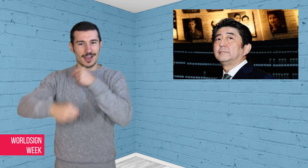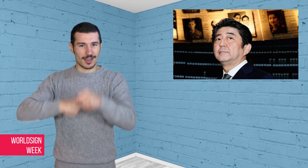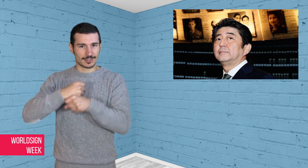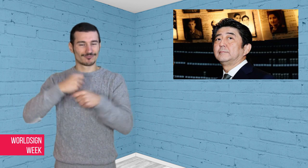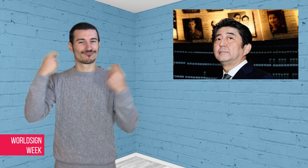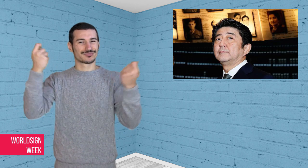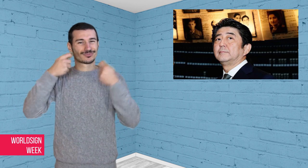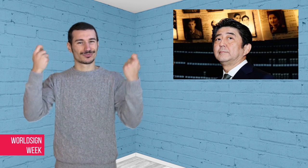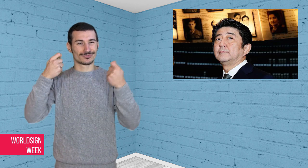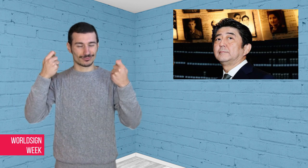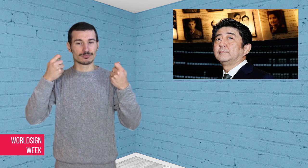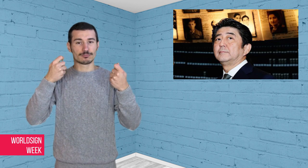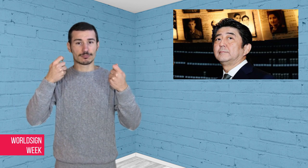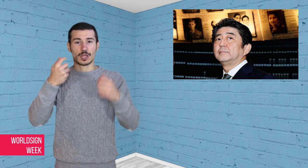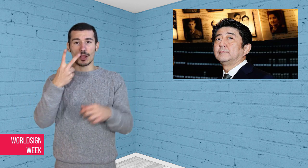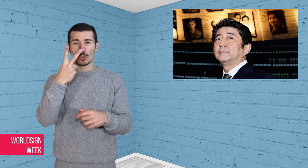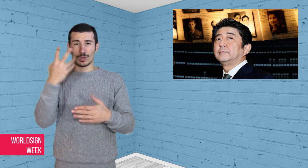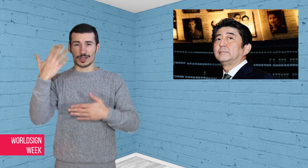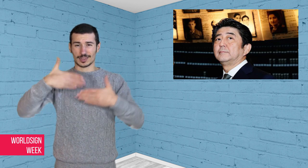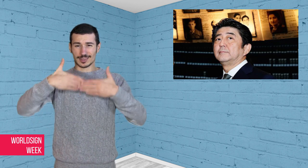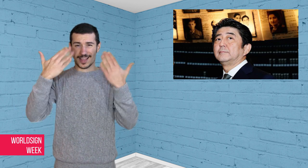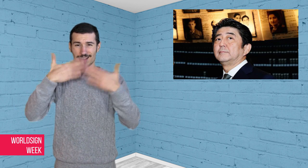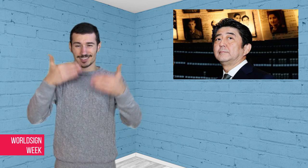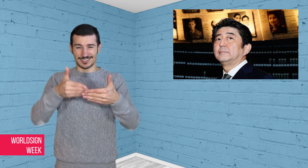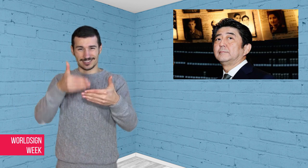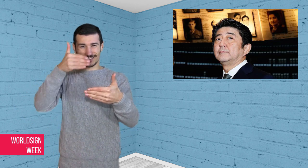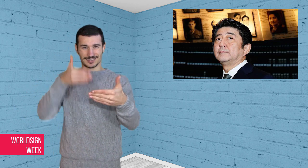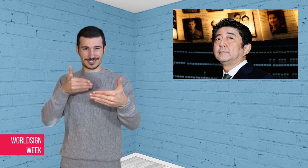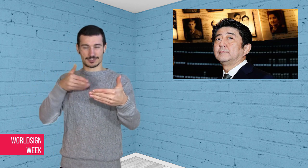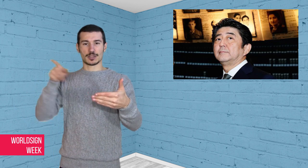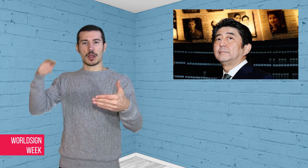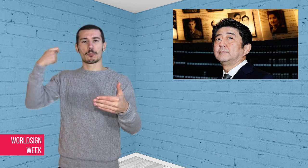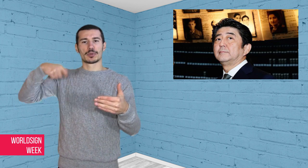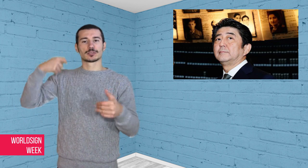attack that jump started U.S. into World War II.